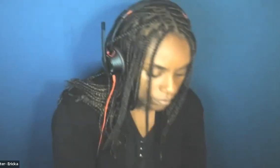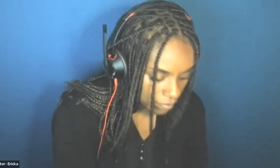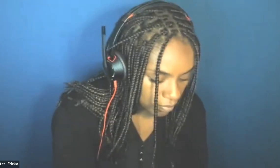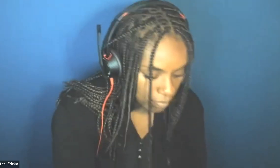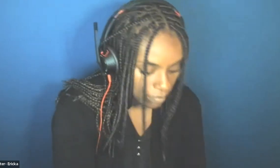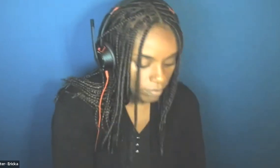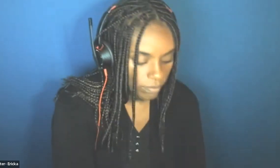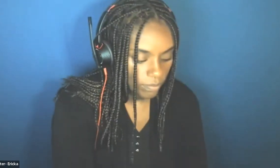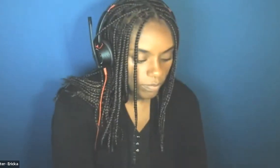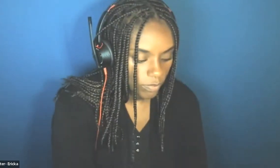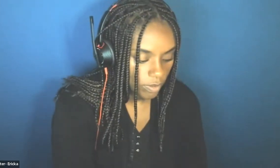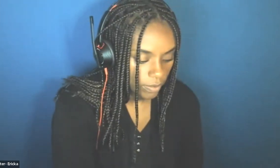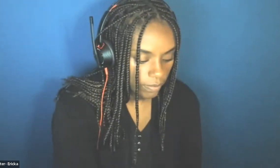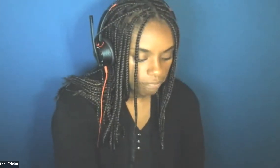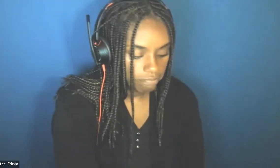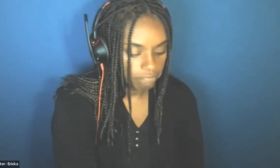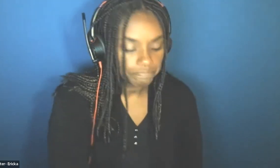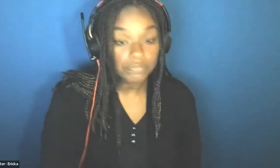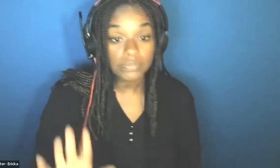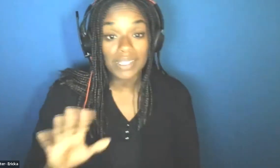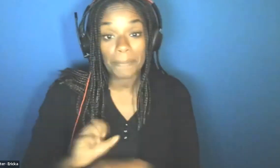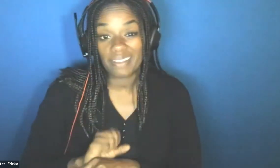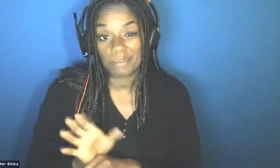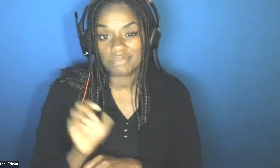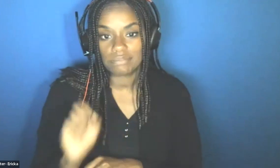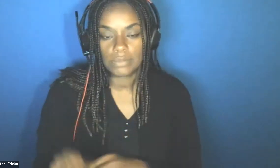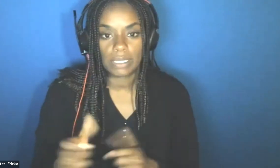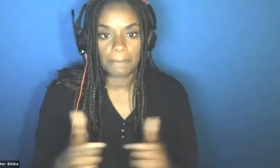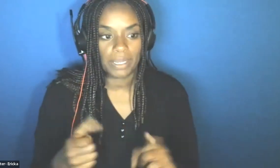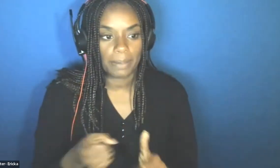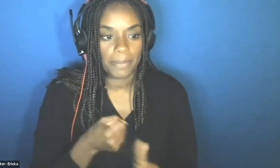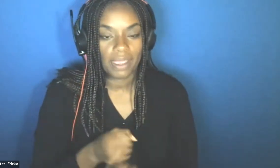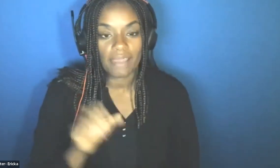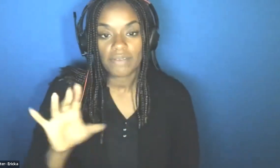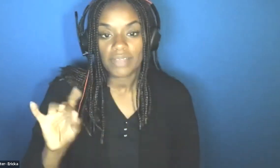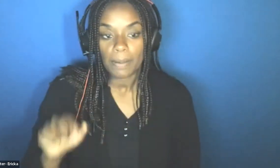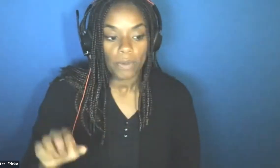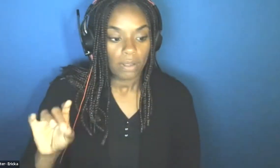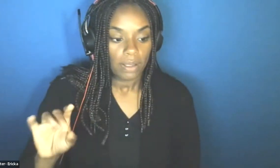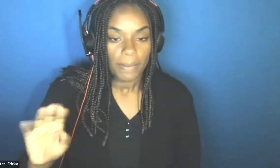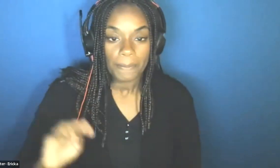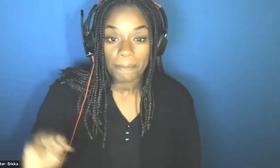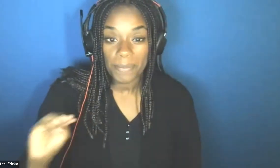So there have been some changes since 2018.